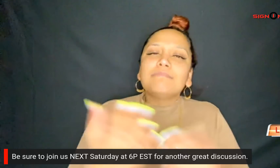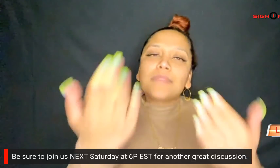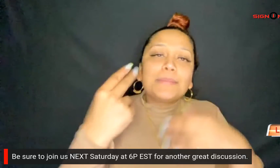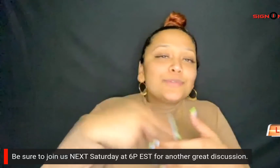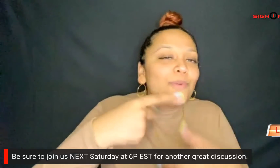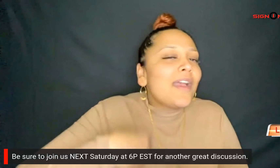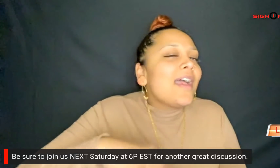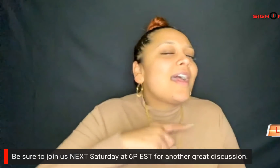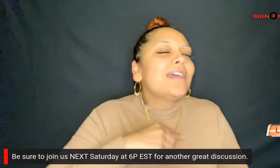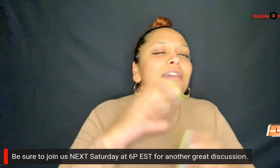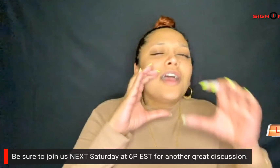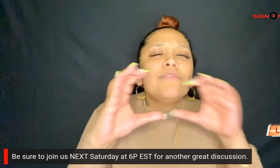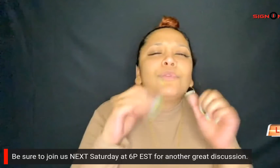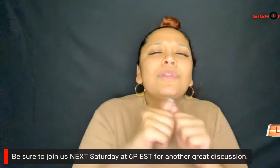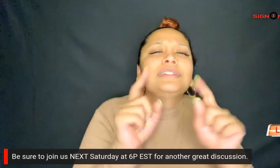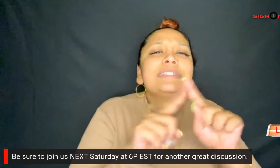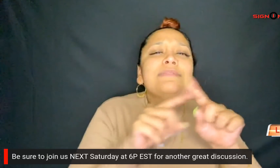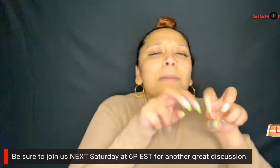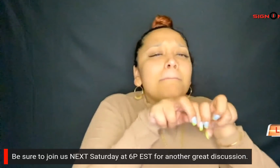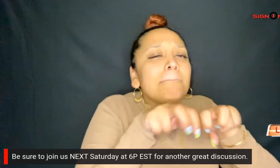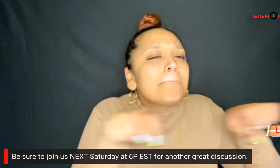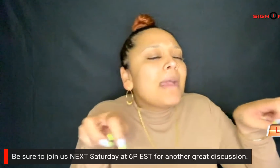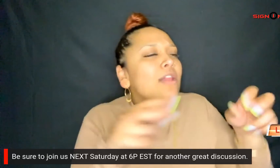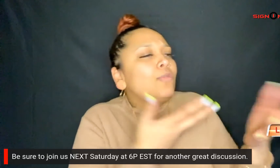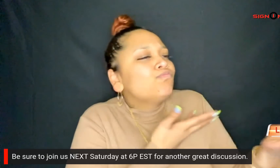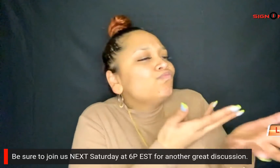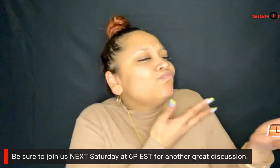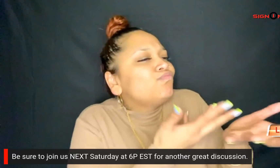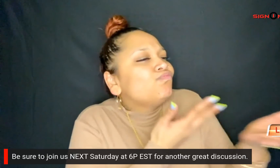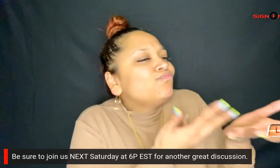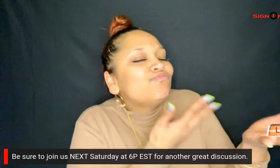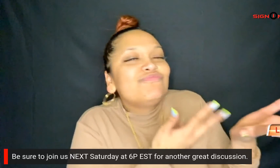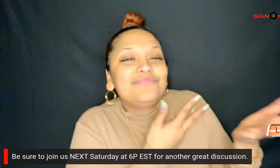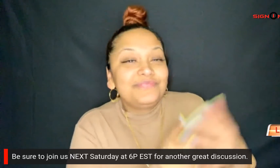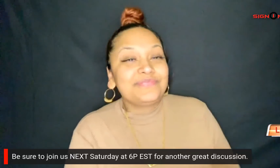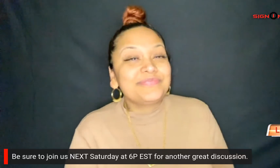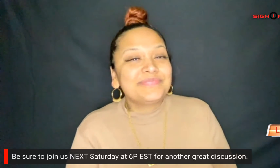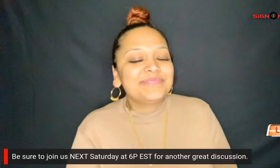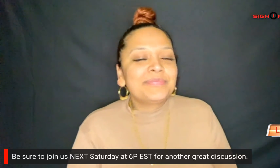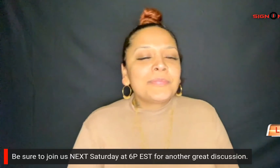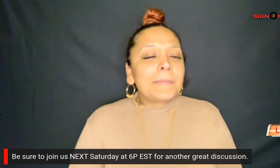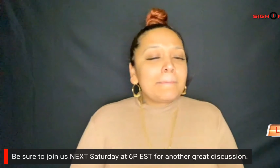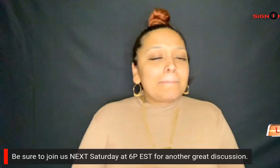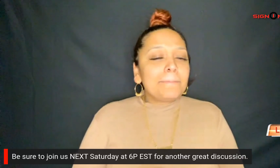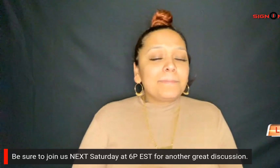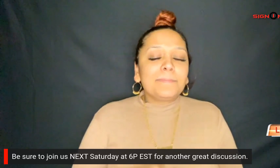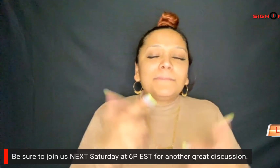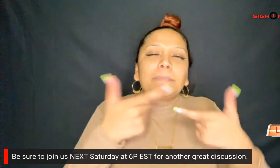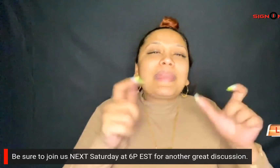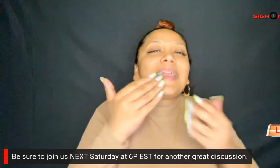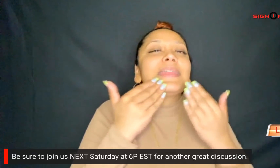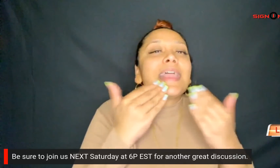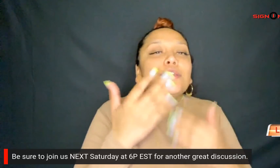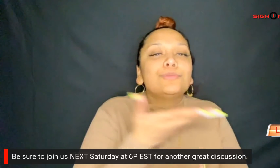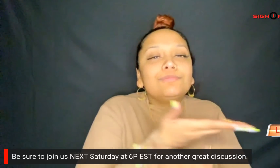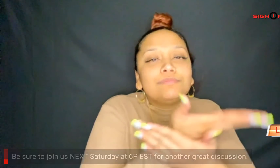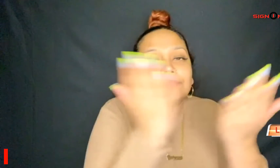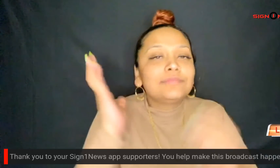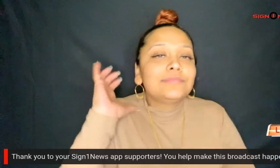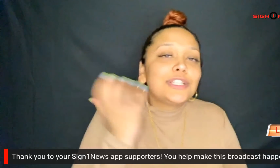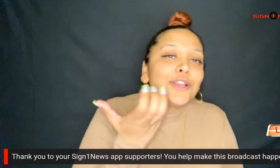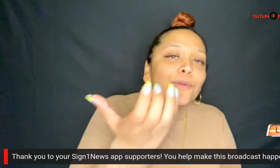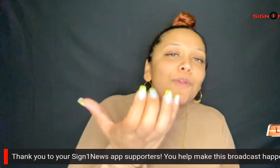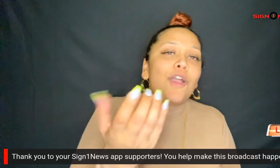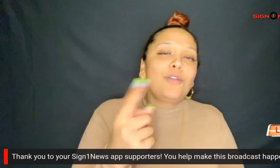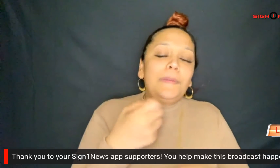Eastern time join us for a live panel of diverse guests to discuss the hot topics of the week